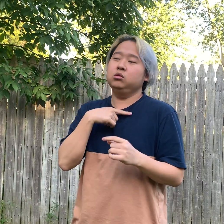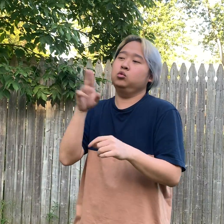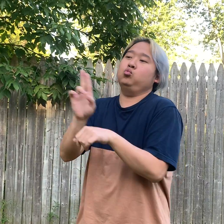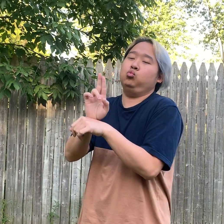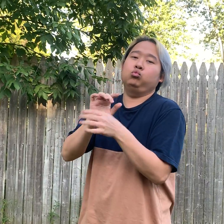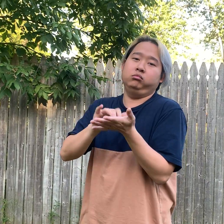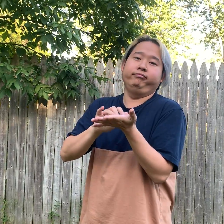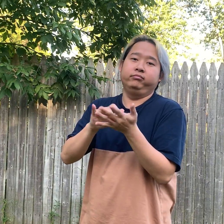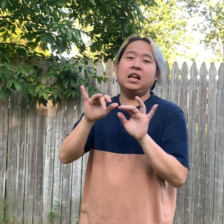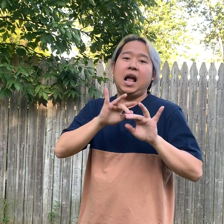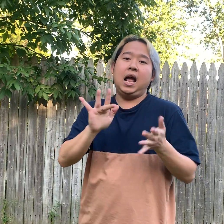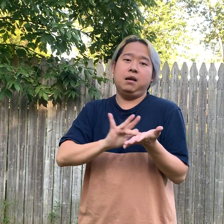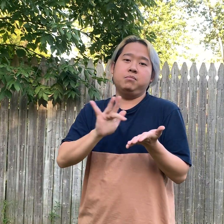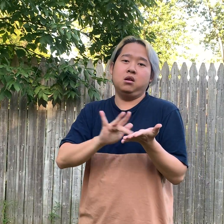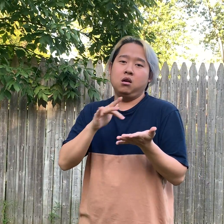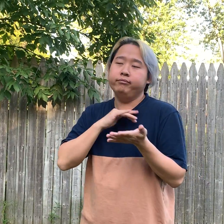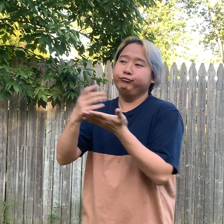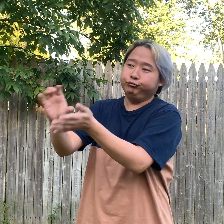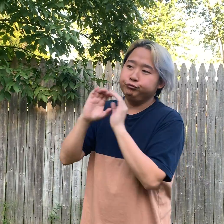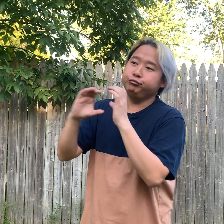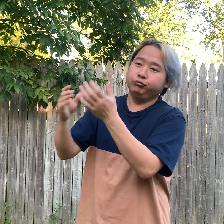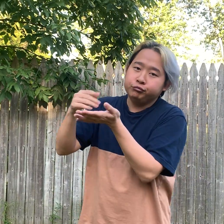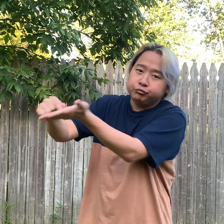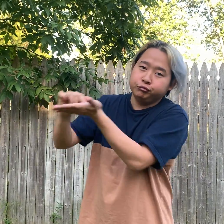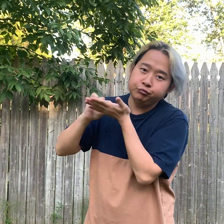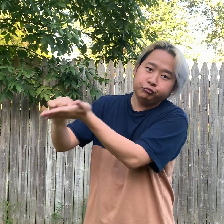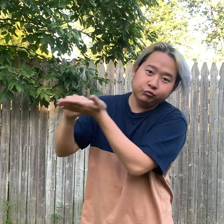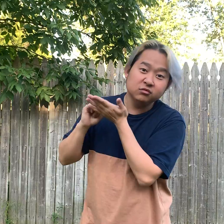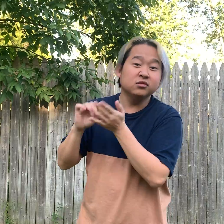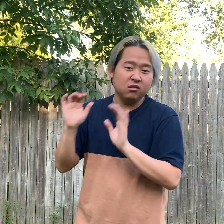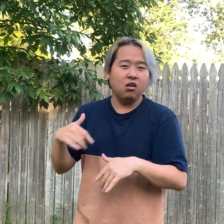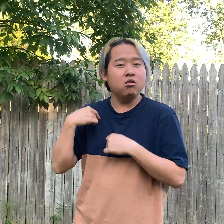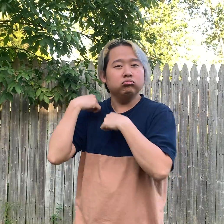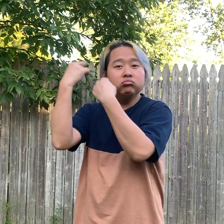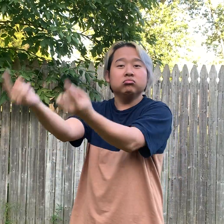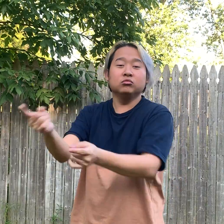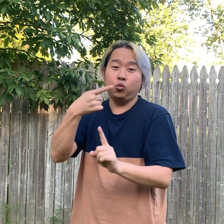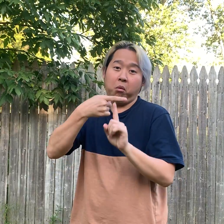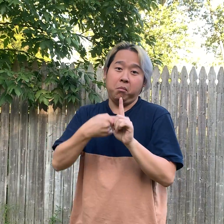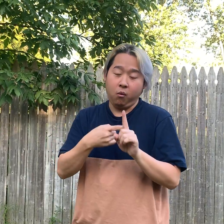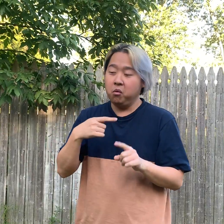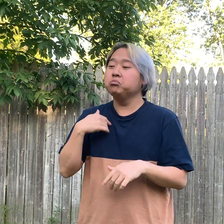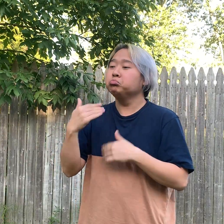I relied upon the use of an iPad, which is also what I had been using to communicate with the Indonesian staff during the month-long exchange.